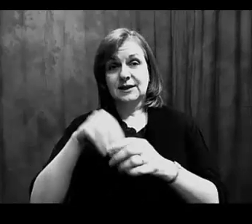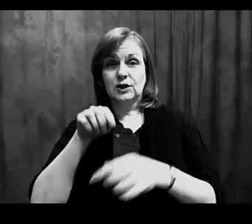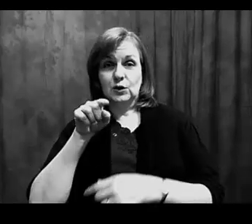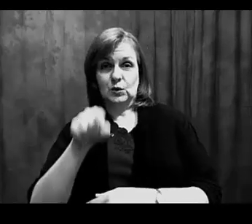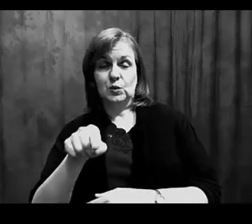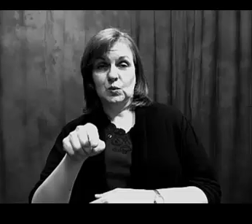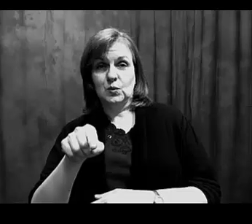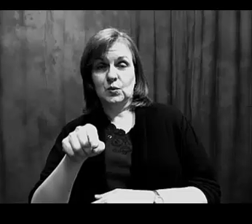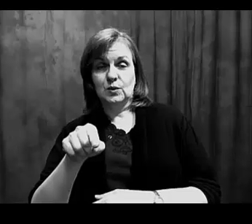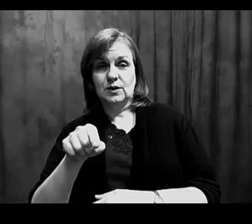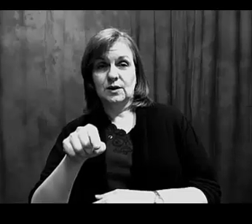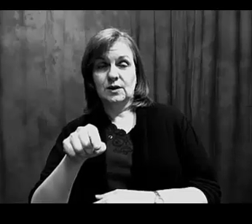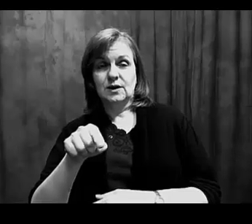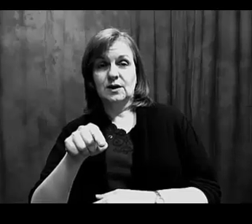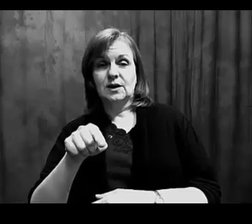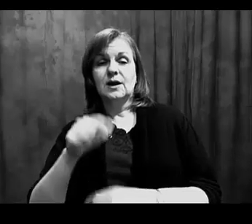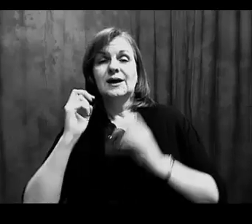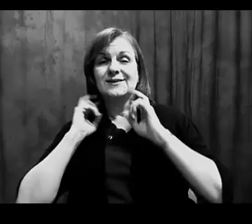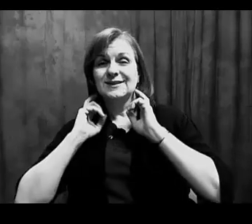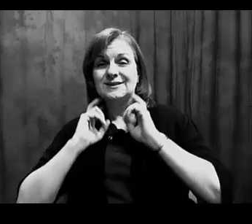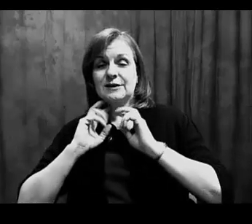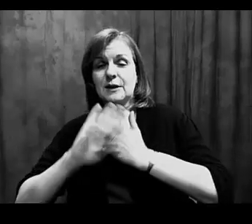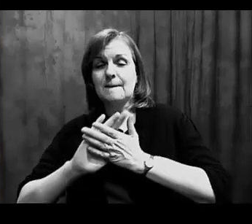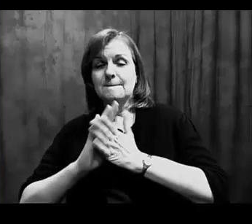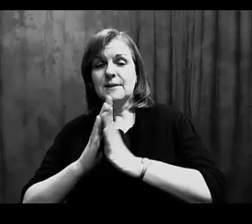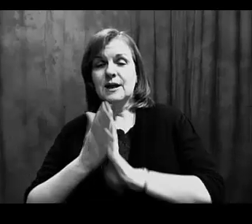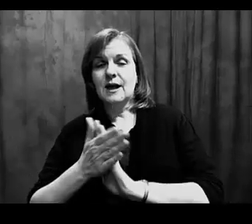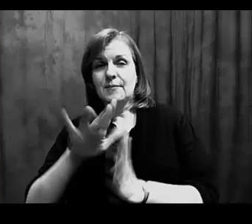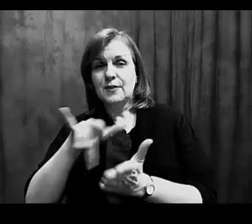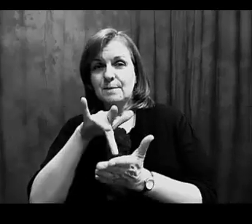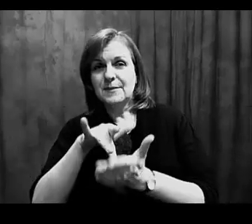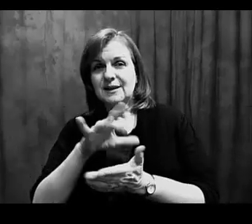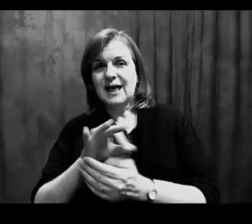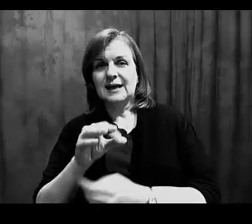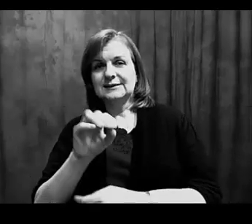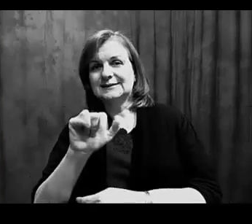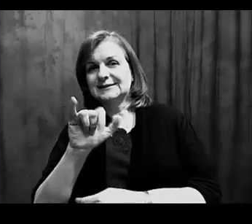butin you we actually talk about them becoming middle